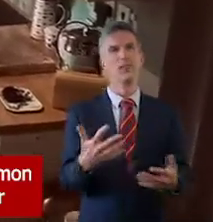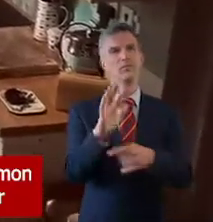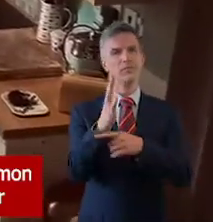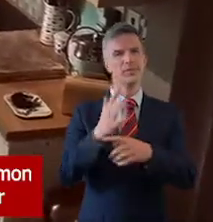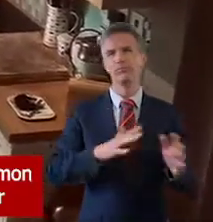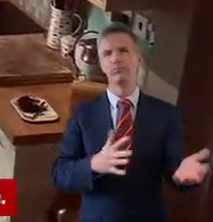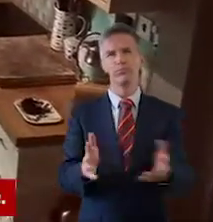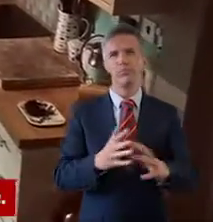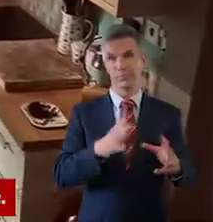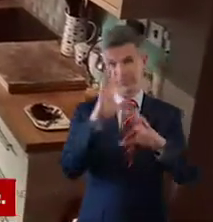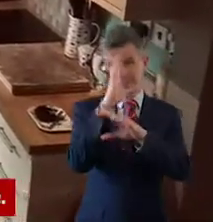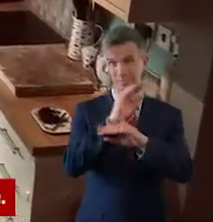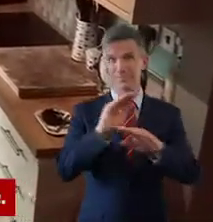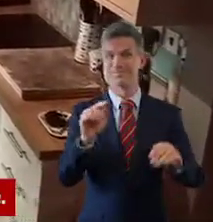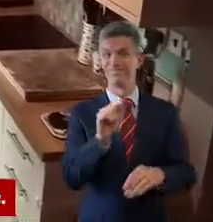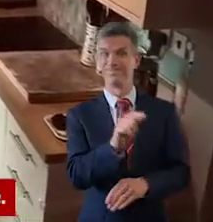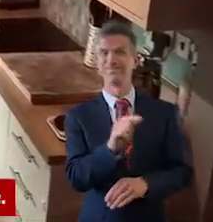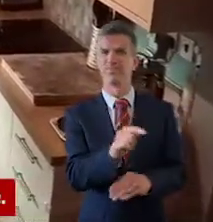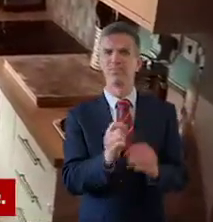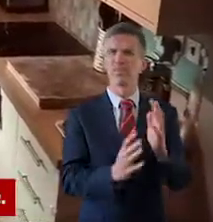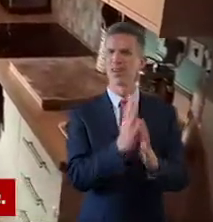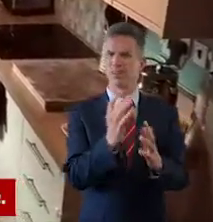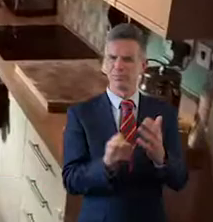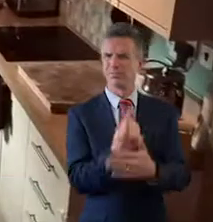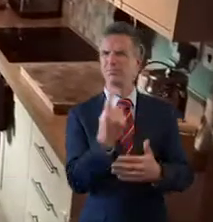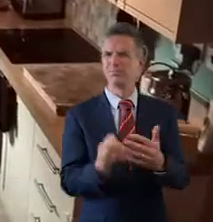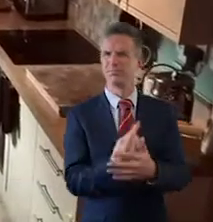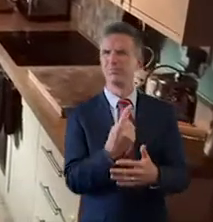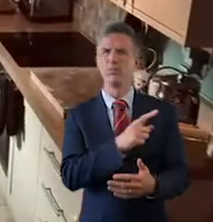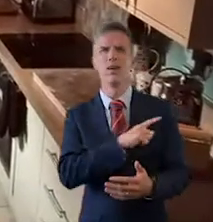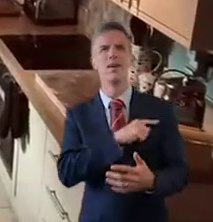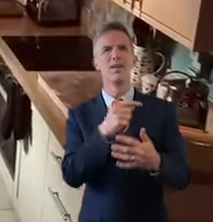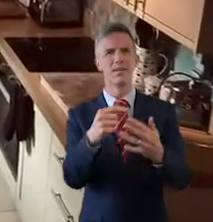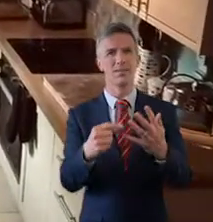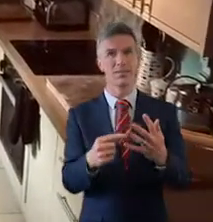and give our top tips to make sure you stay safe. Let's take a look.